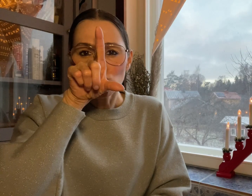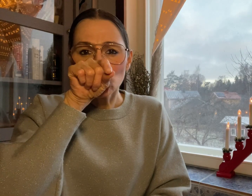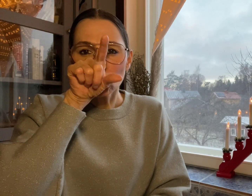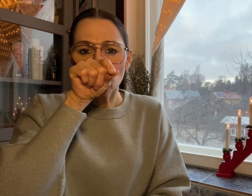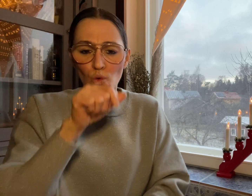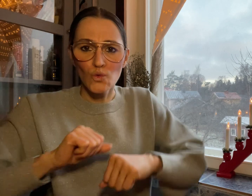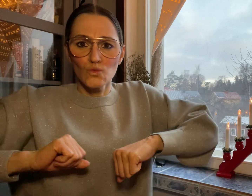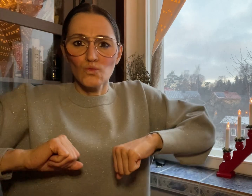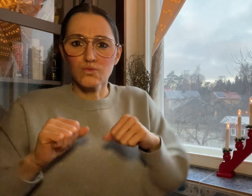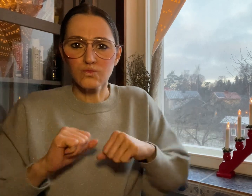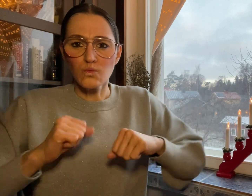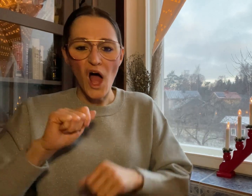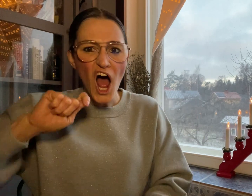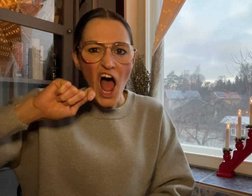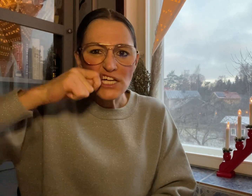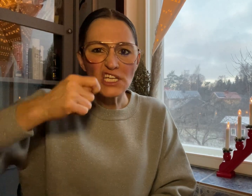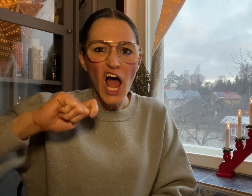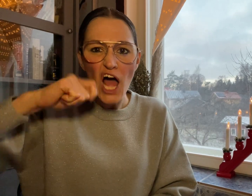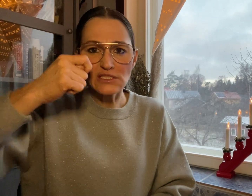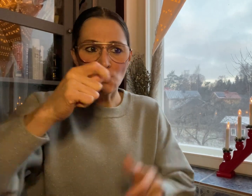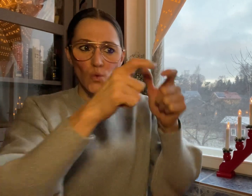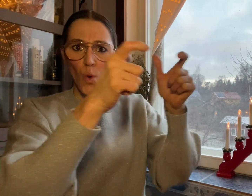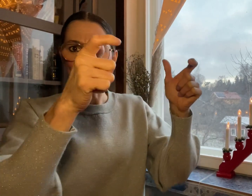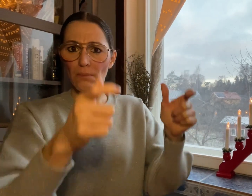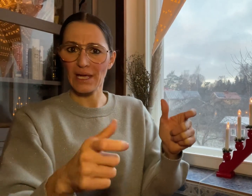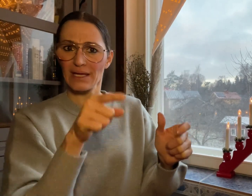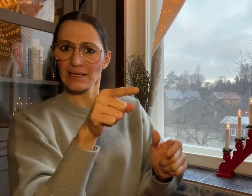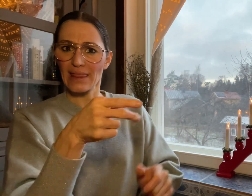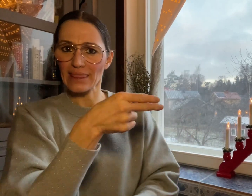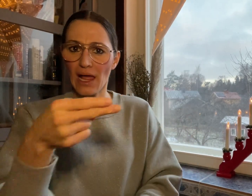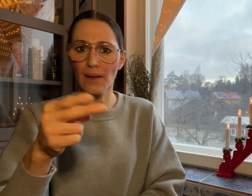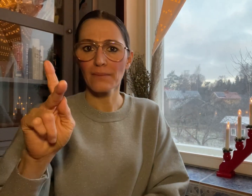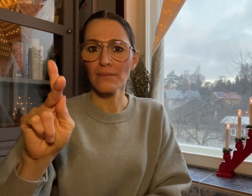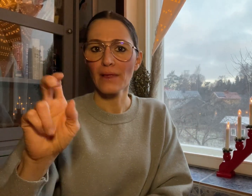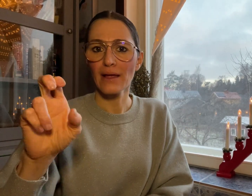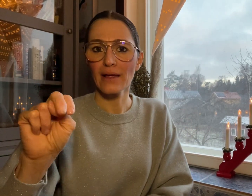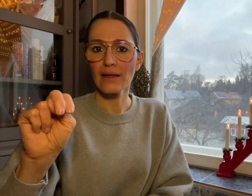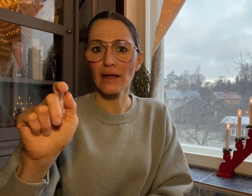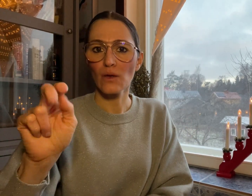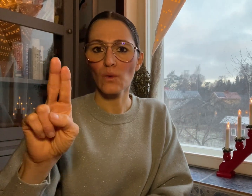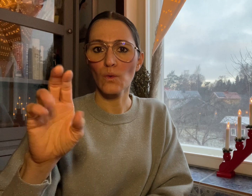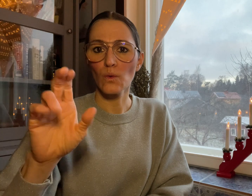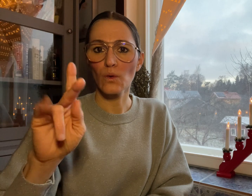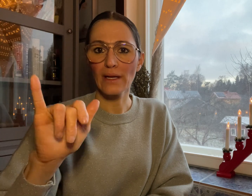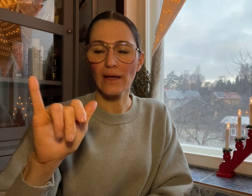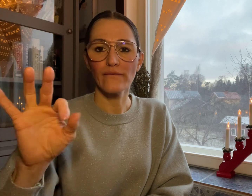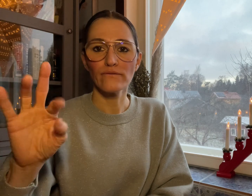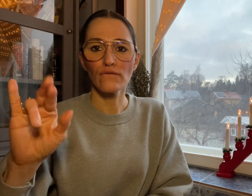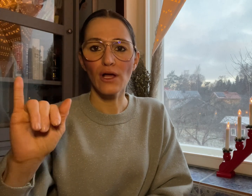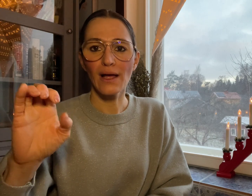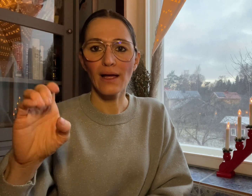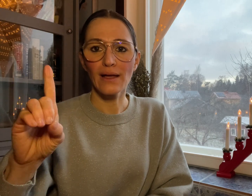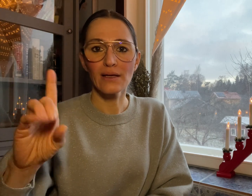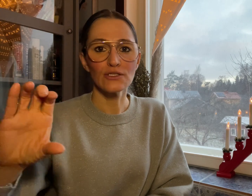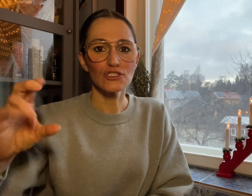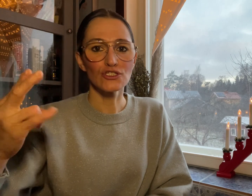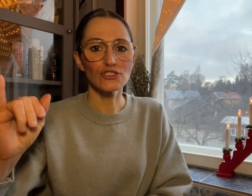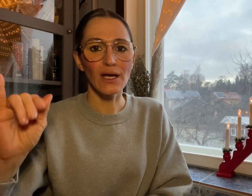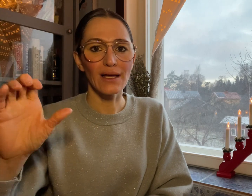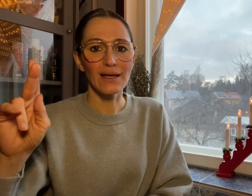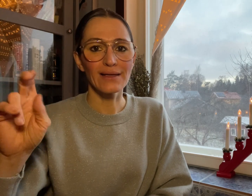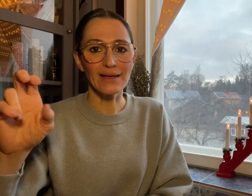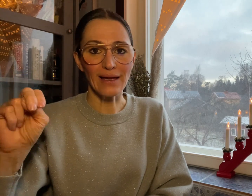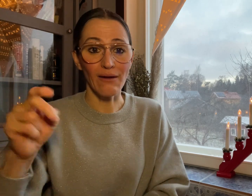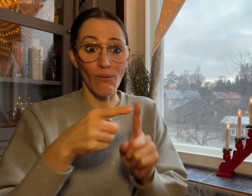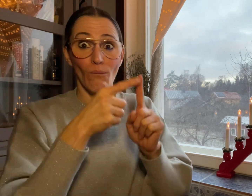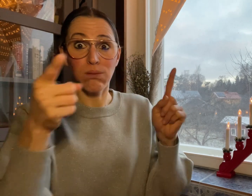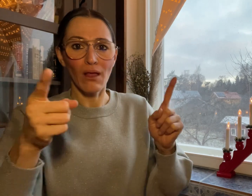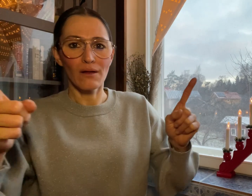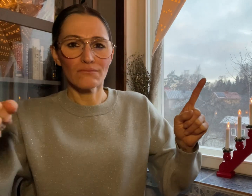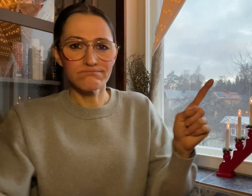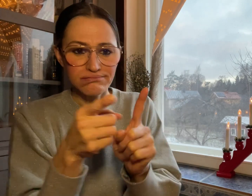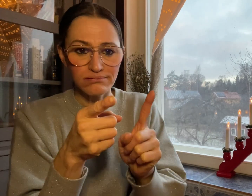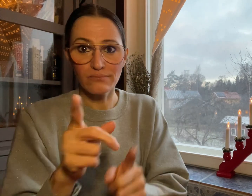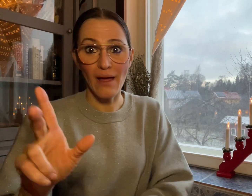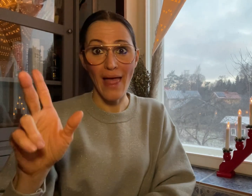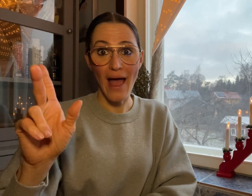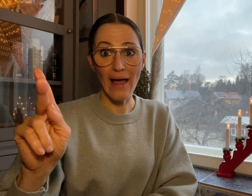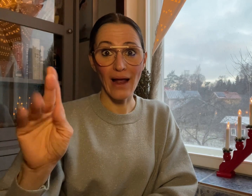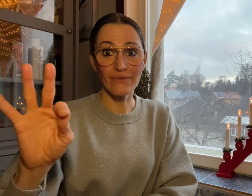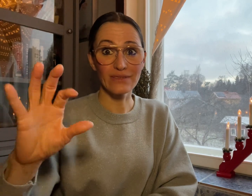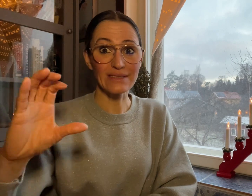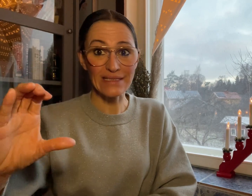Kentucky Fried Chicken (KFC) India has announced a partnership